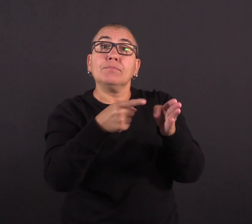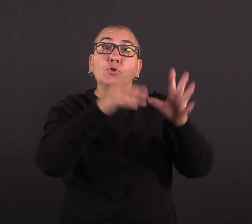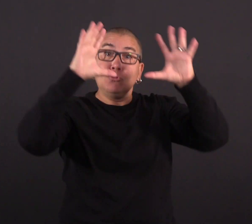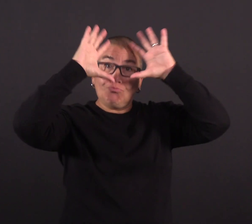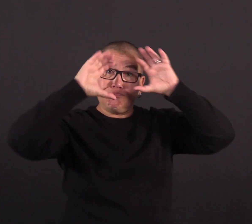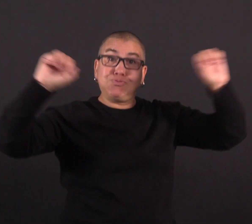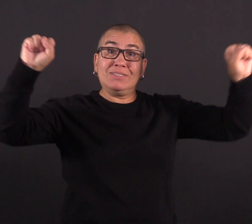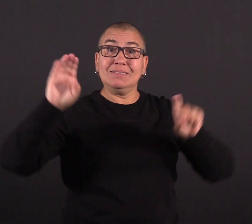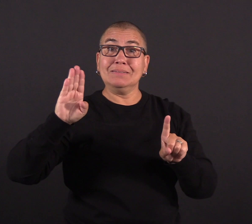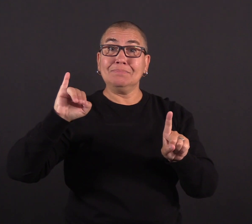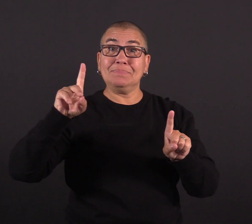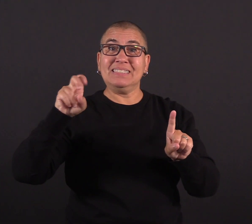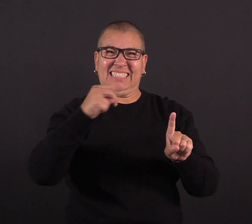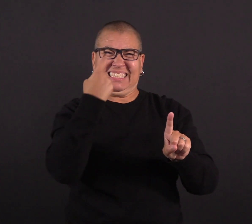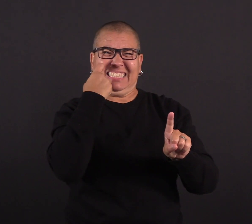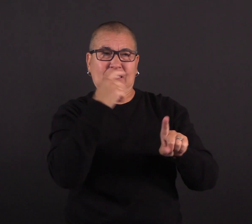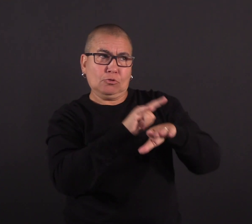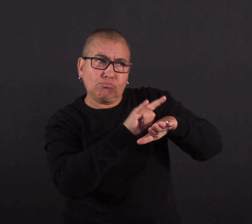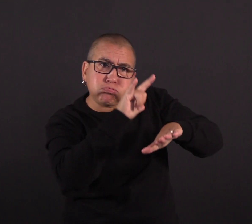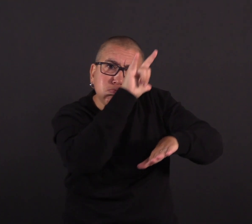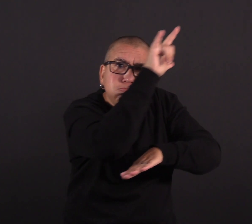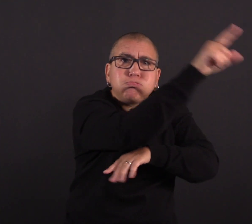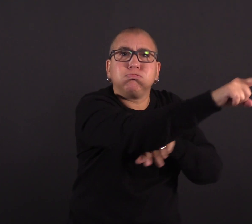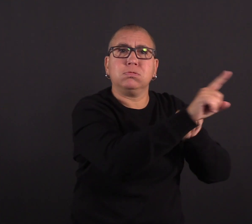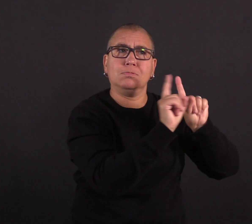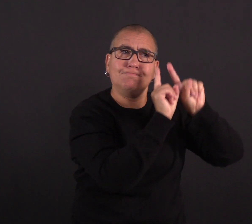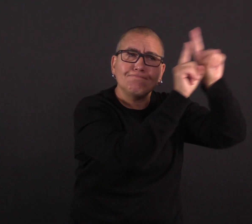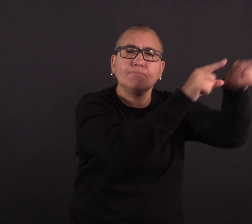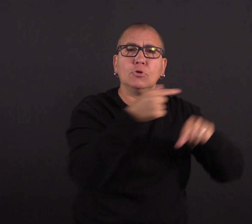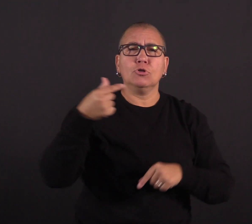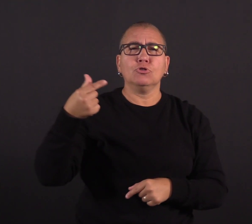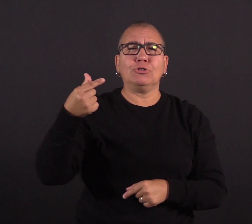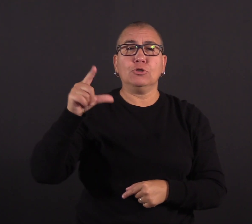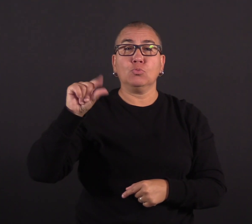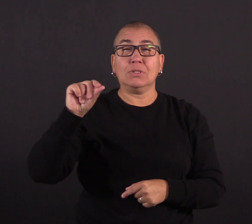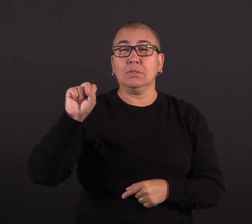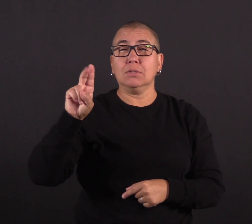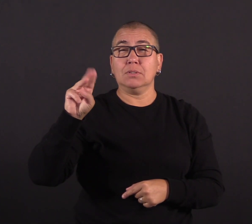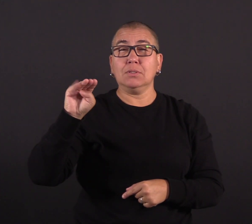Birx said it was a “huge mistake” for the CDC to stop tracking cases after the public health